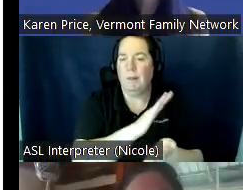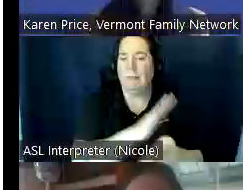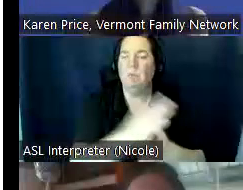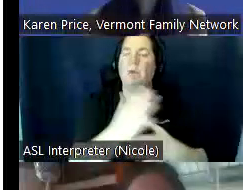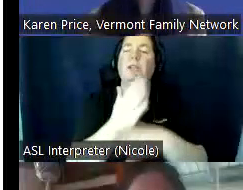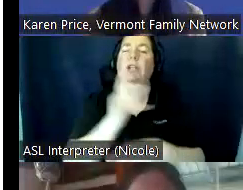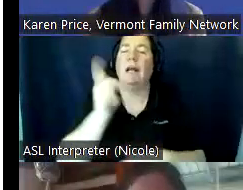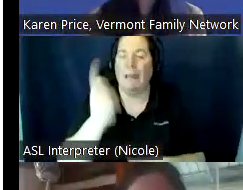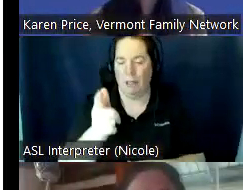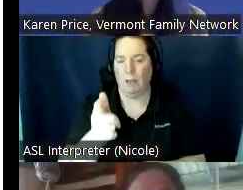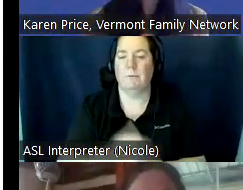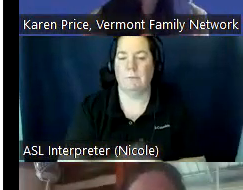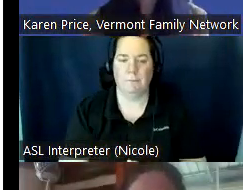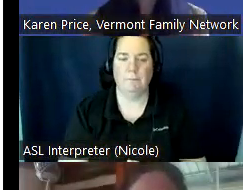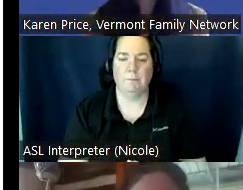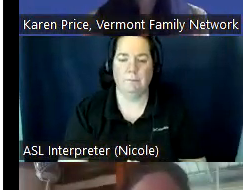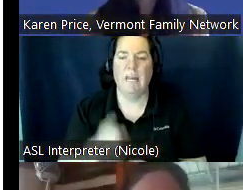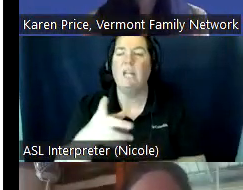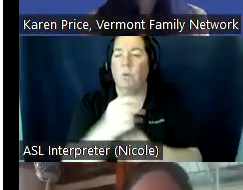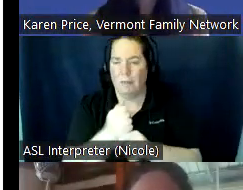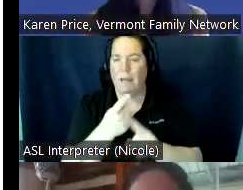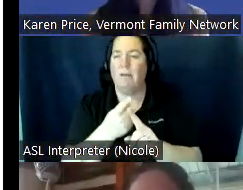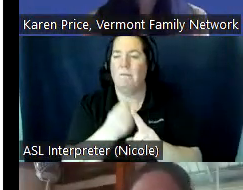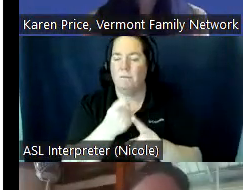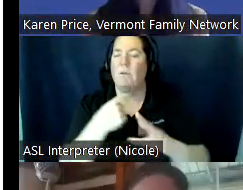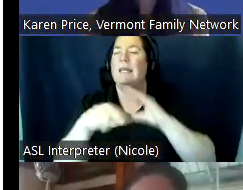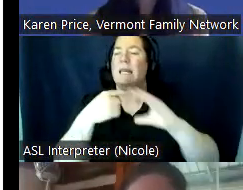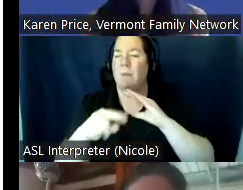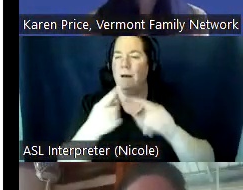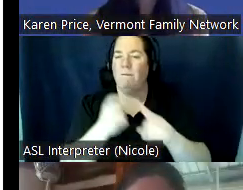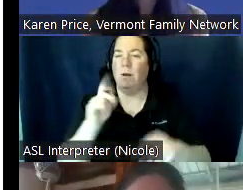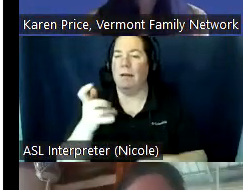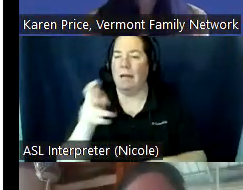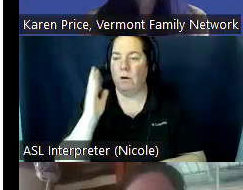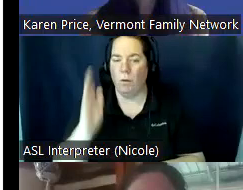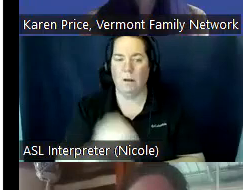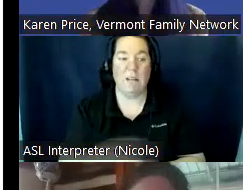going to come through in that email that Karen mentioned. It's not an exhaustive list because the